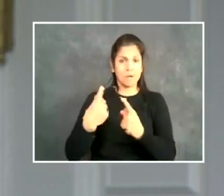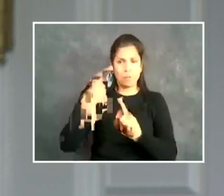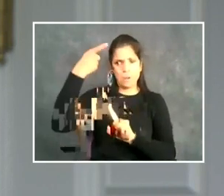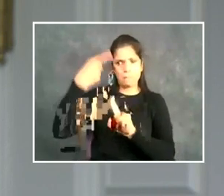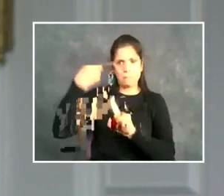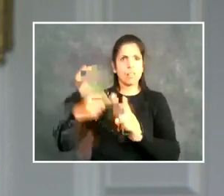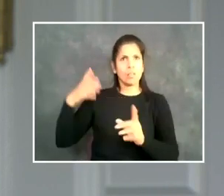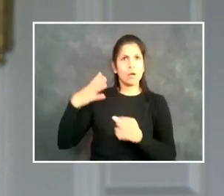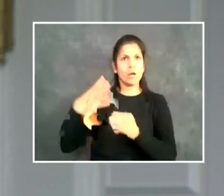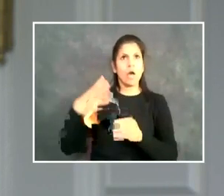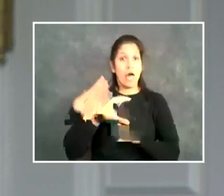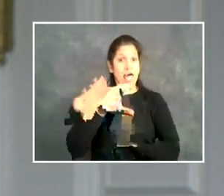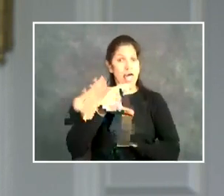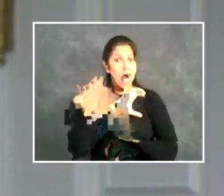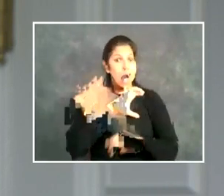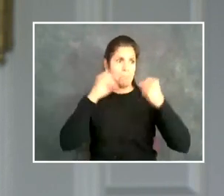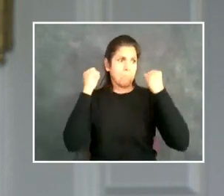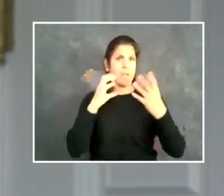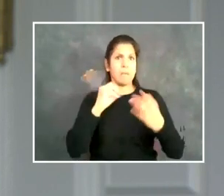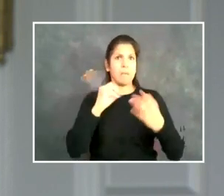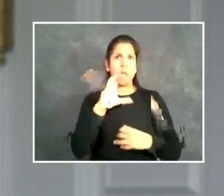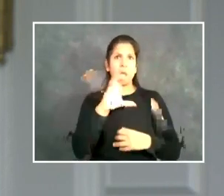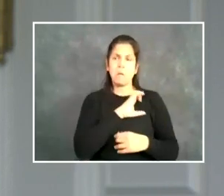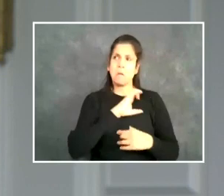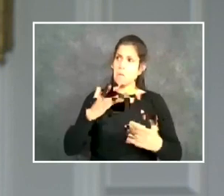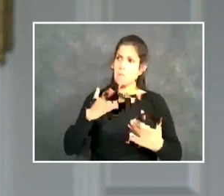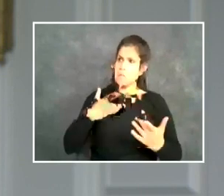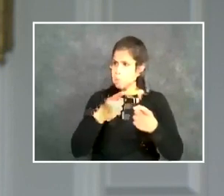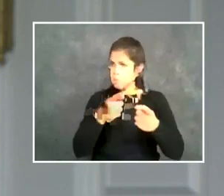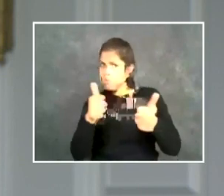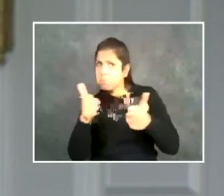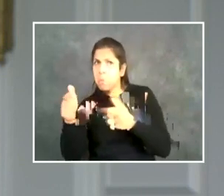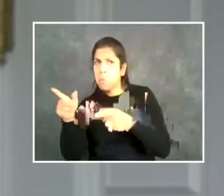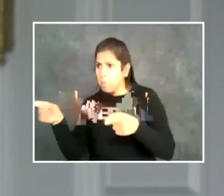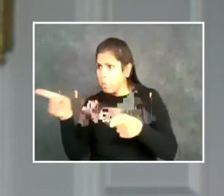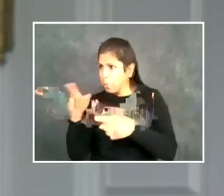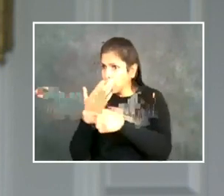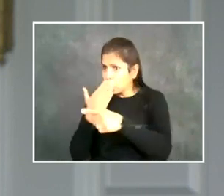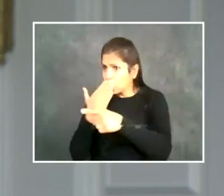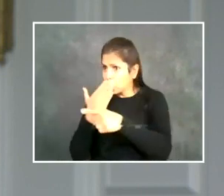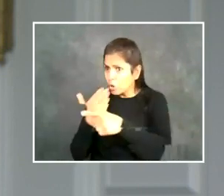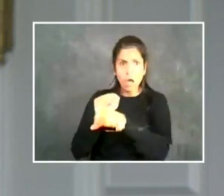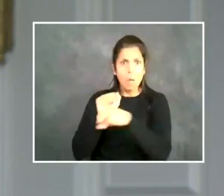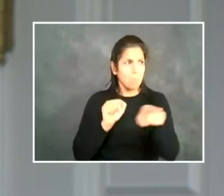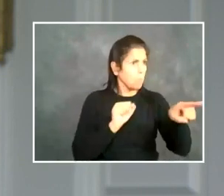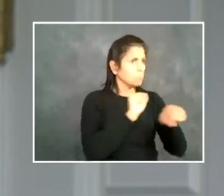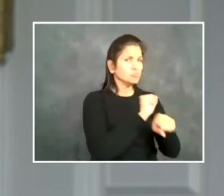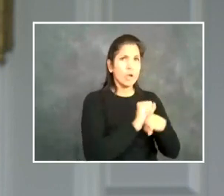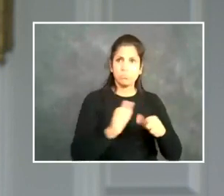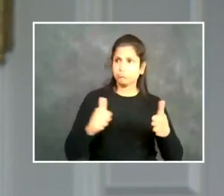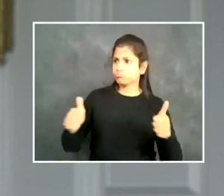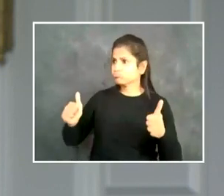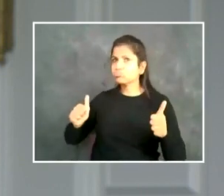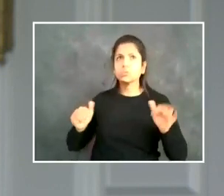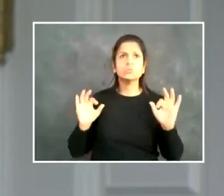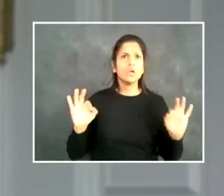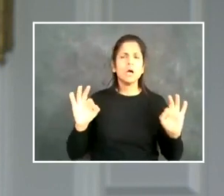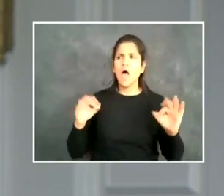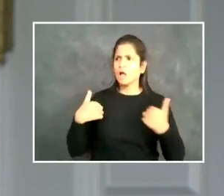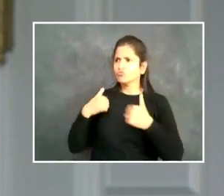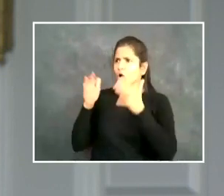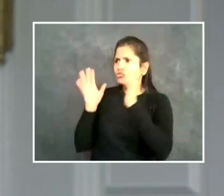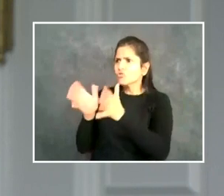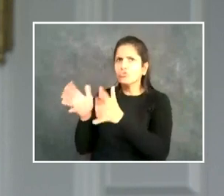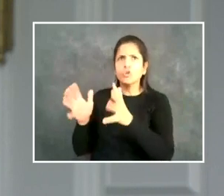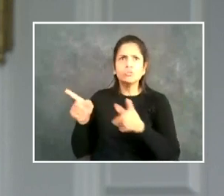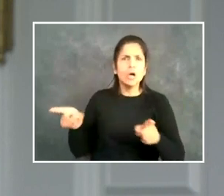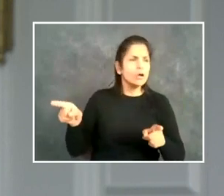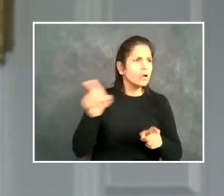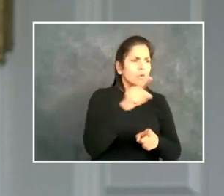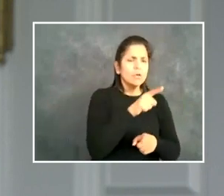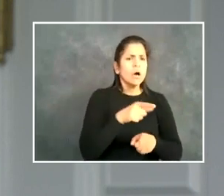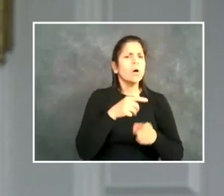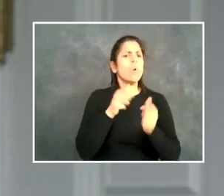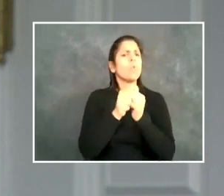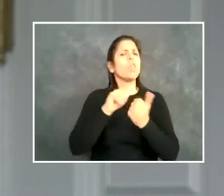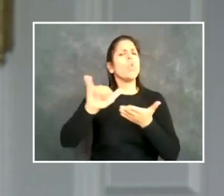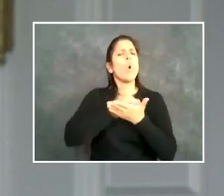POLICE DEPARTMENT, HAVE POLICED